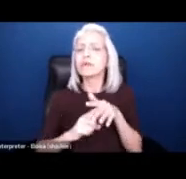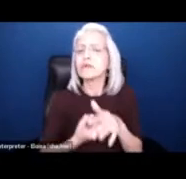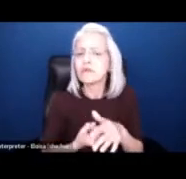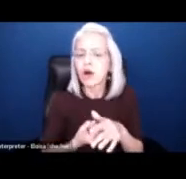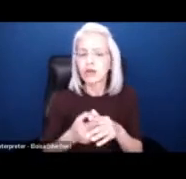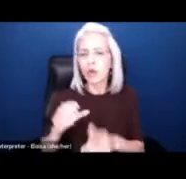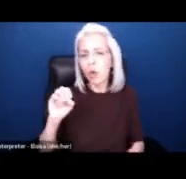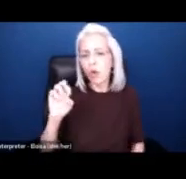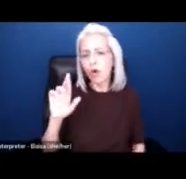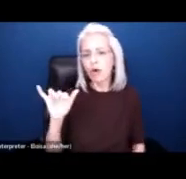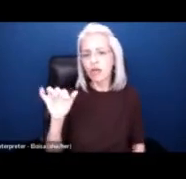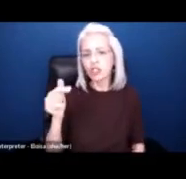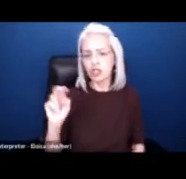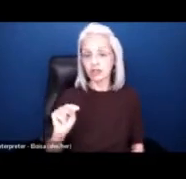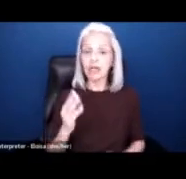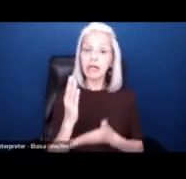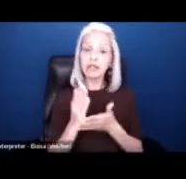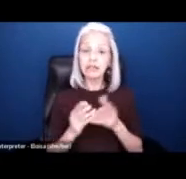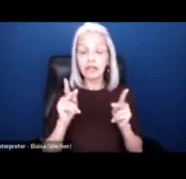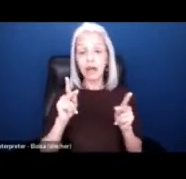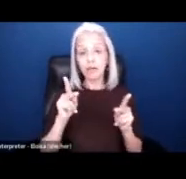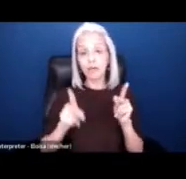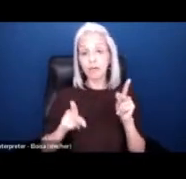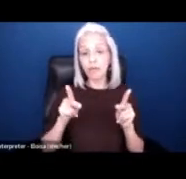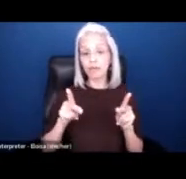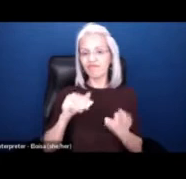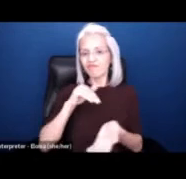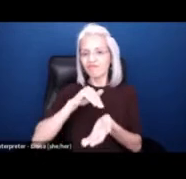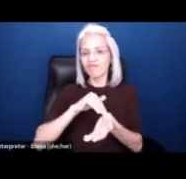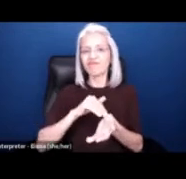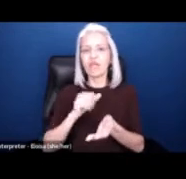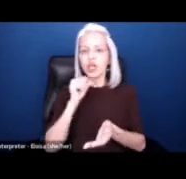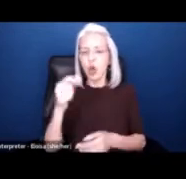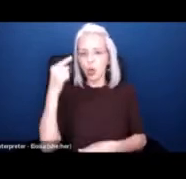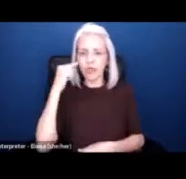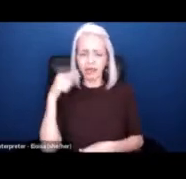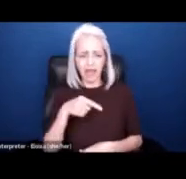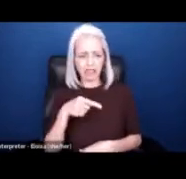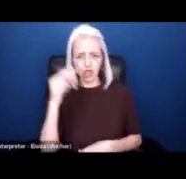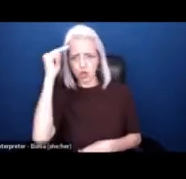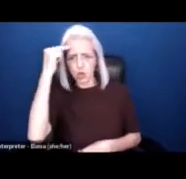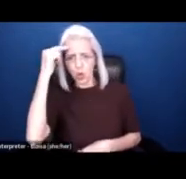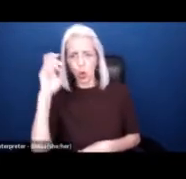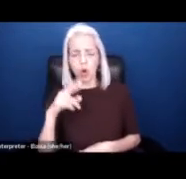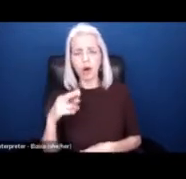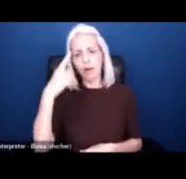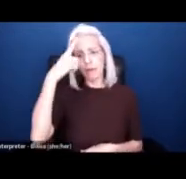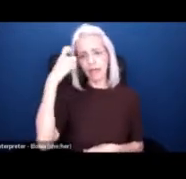emotional or behavioral symptoms might be neurological or due to the brain injury itself. And some traditional site,